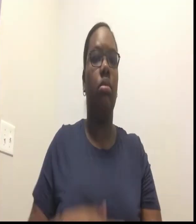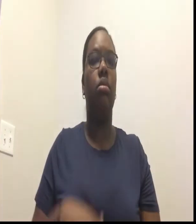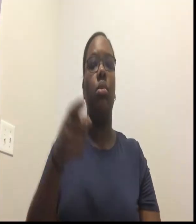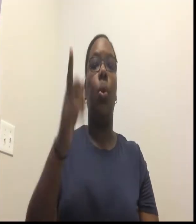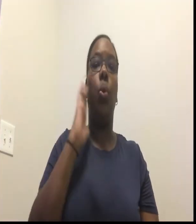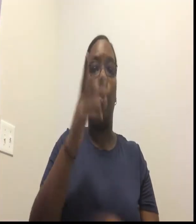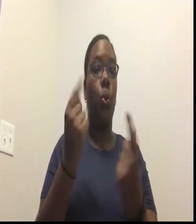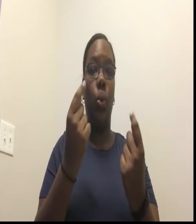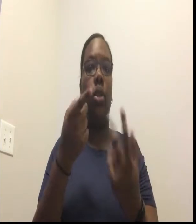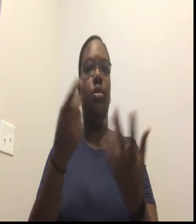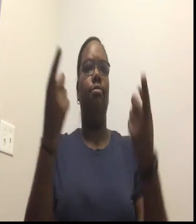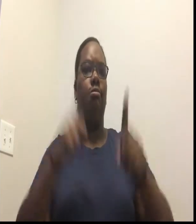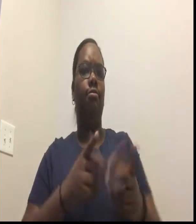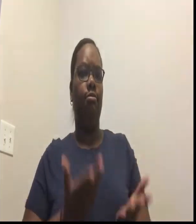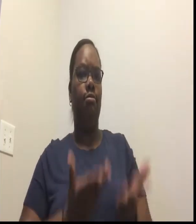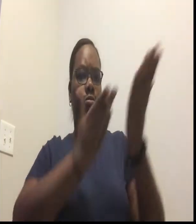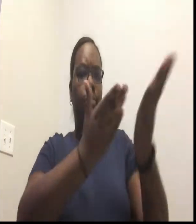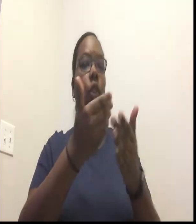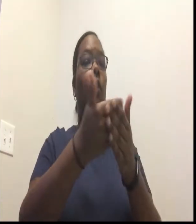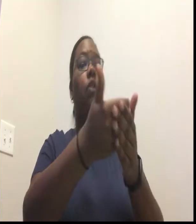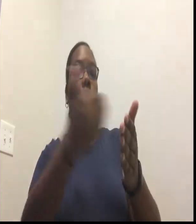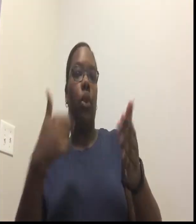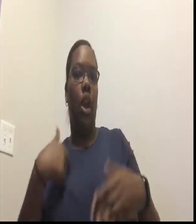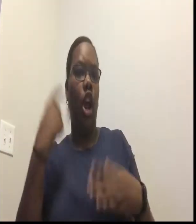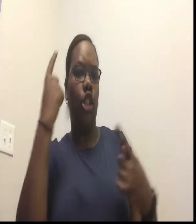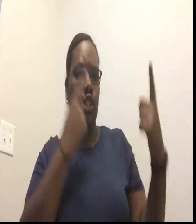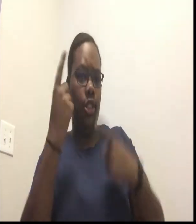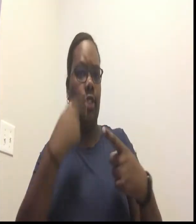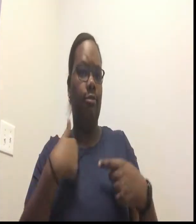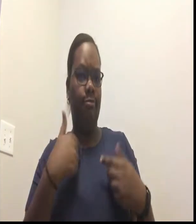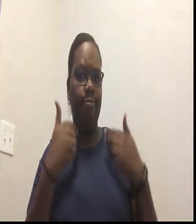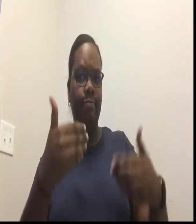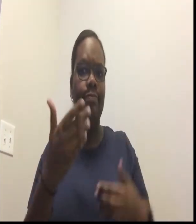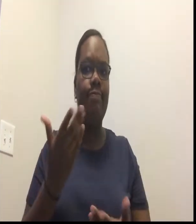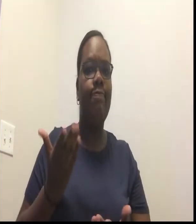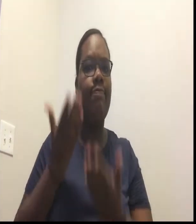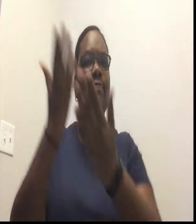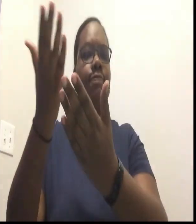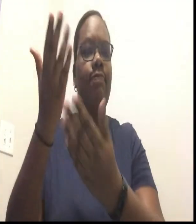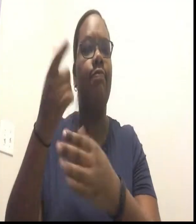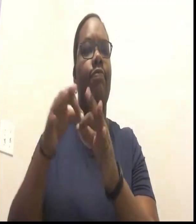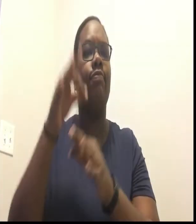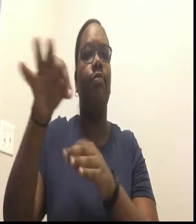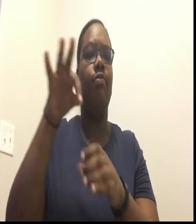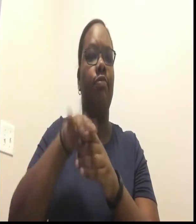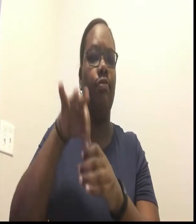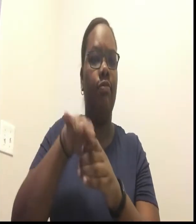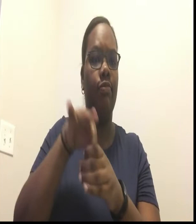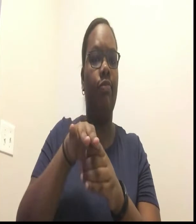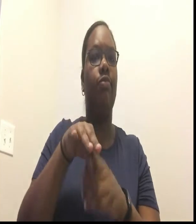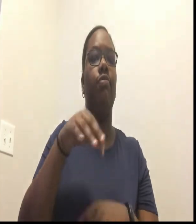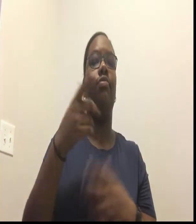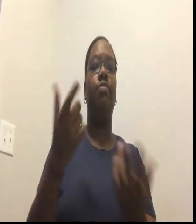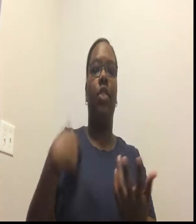my motion to postpone voting we have to discuss your motion. So the six main